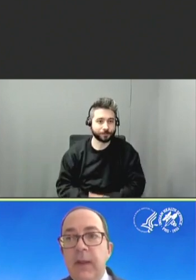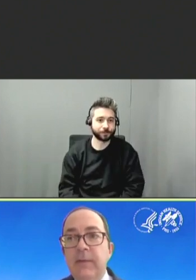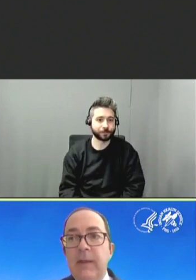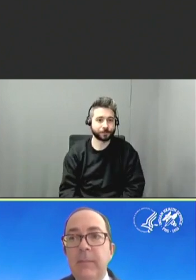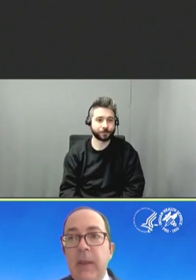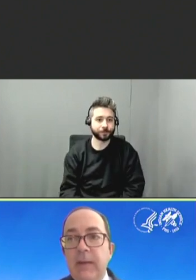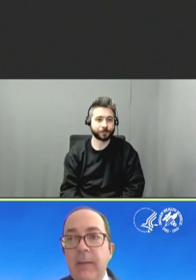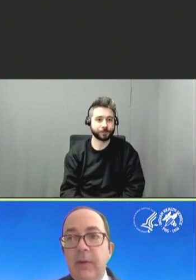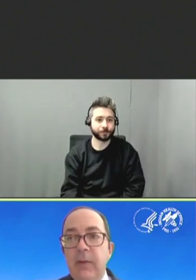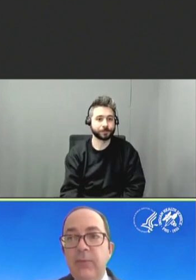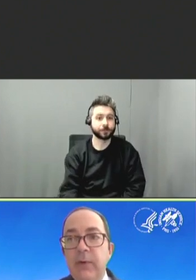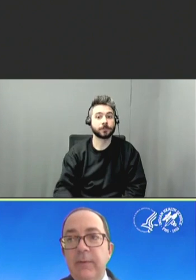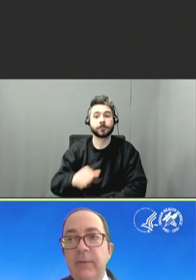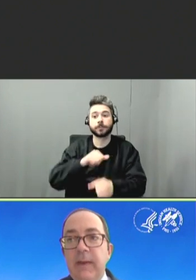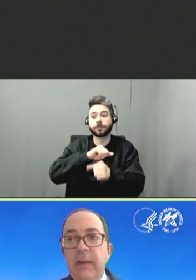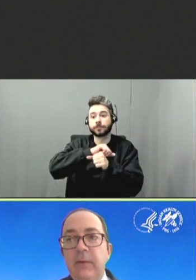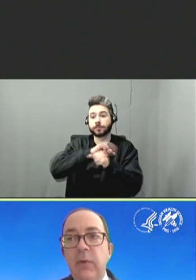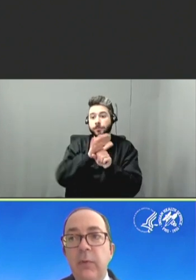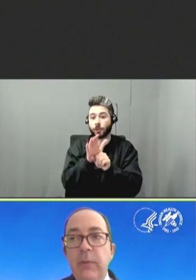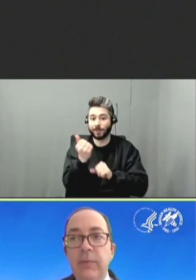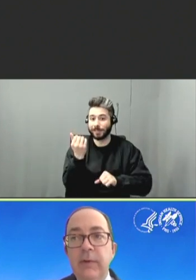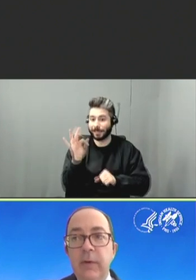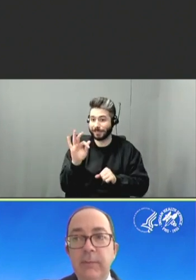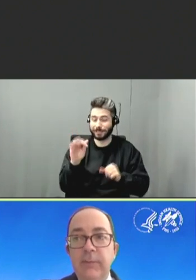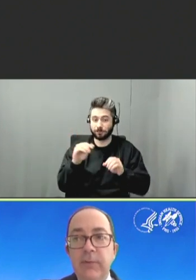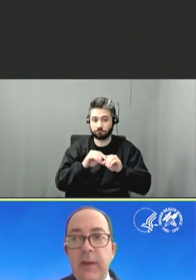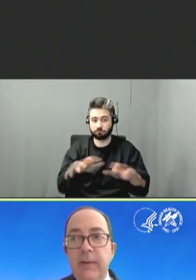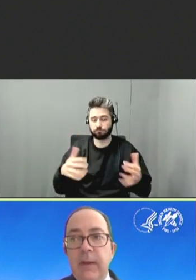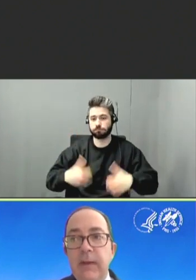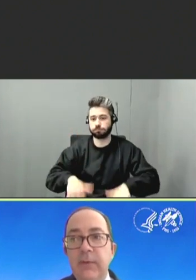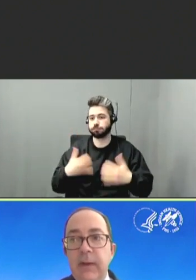The COVID-19 pandemic of course has taken a toll both in terms of direct and indirect